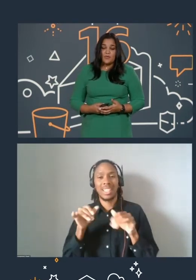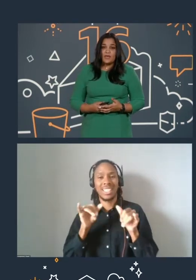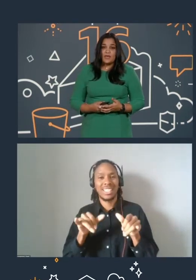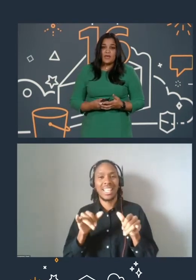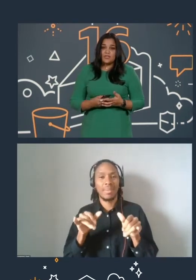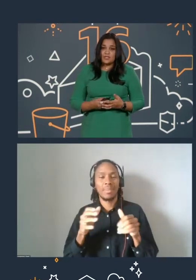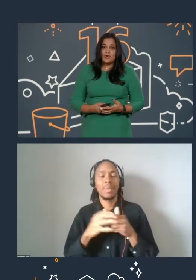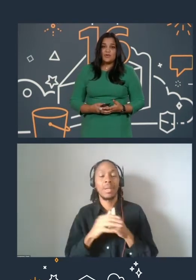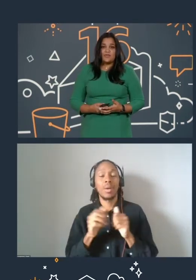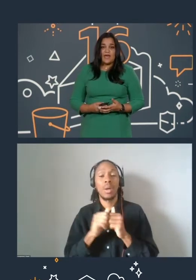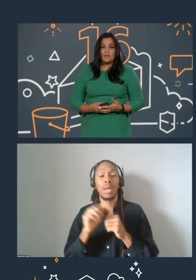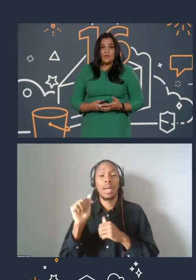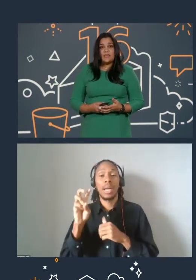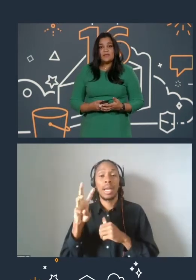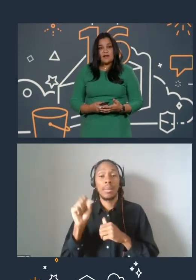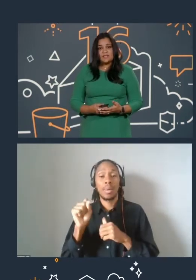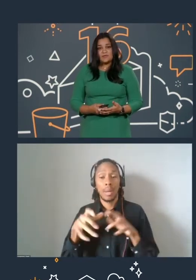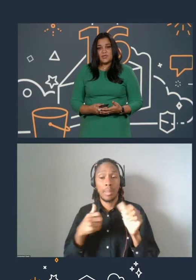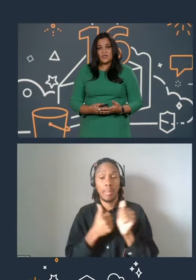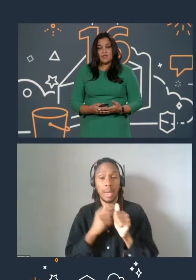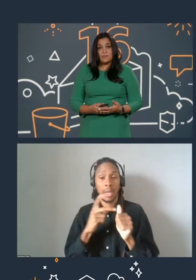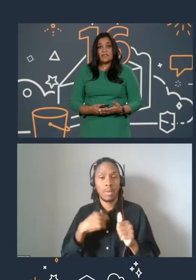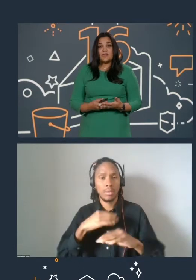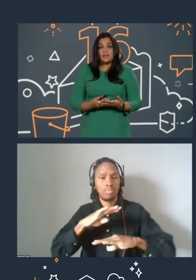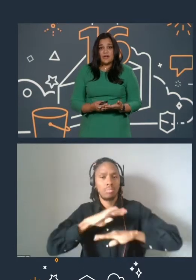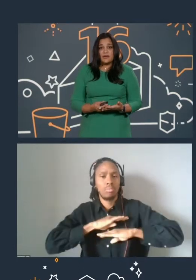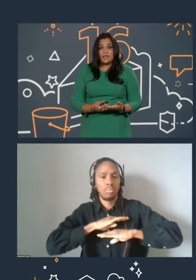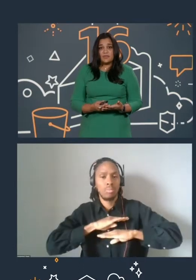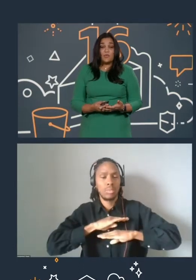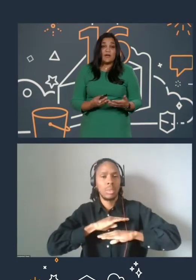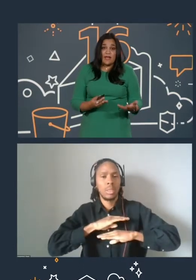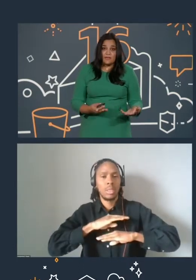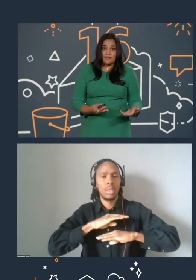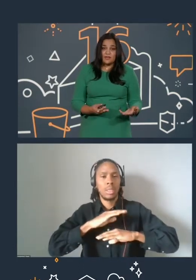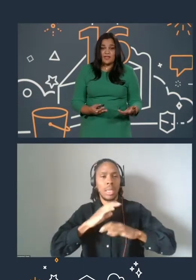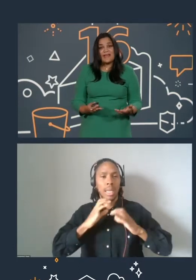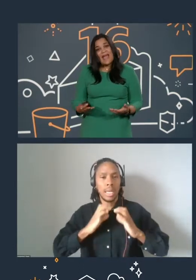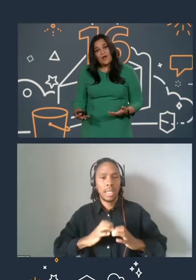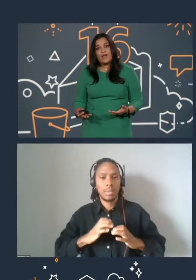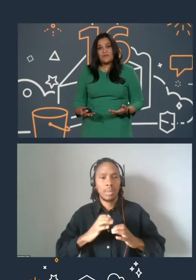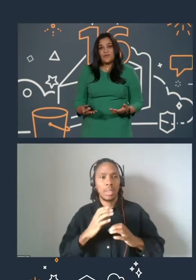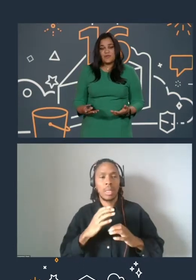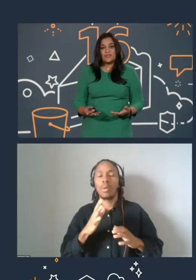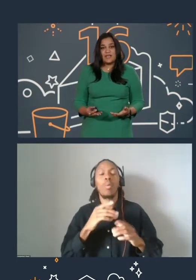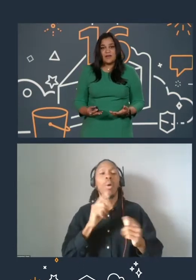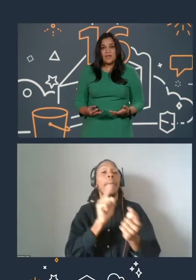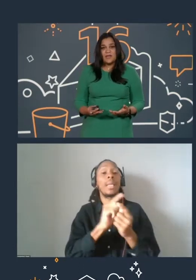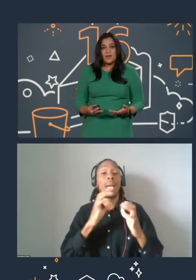we ensure that we meet the customer based on their needs, wherever and however they're set up,